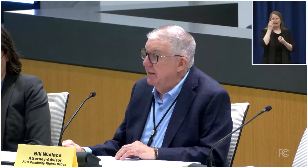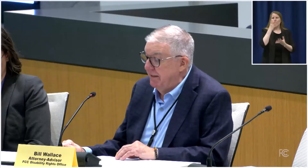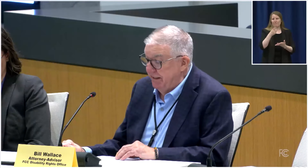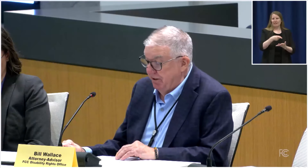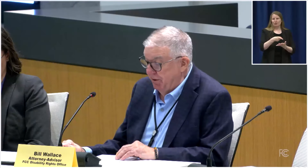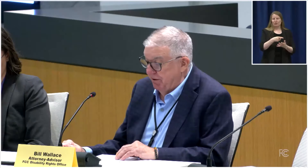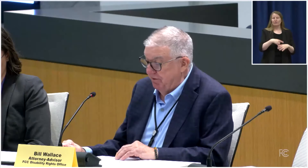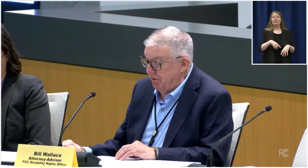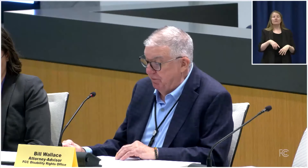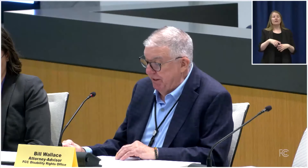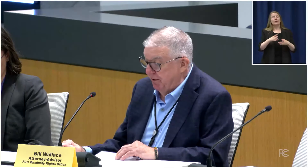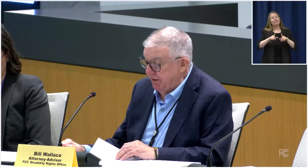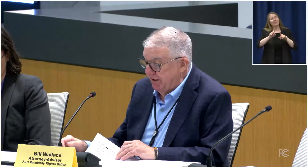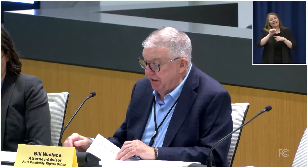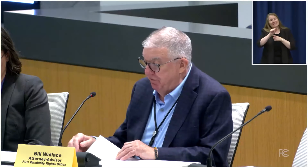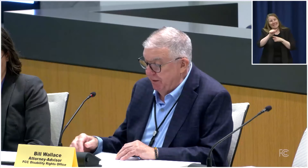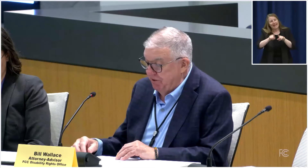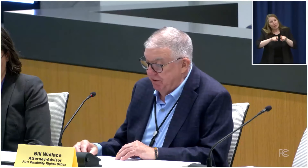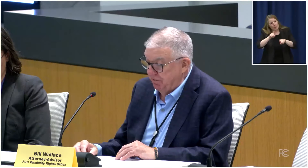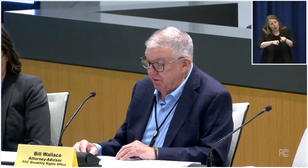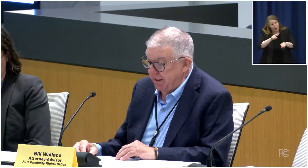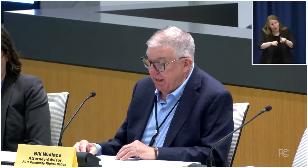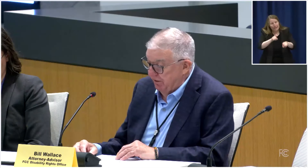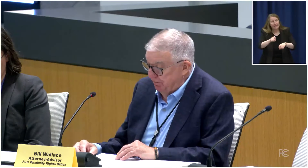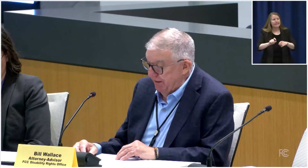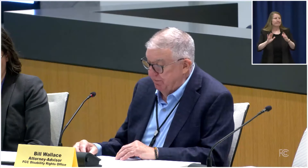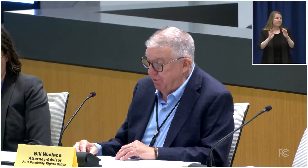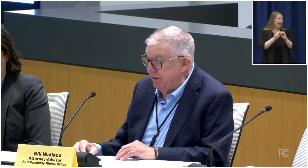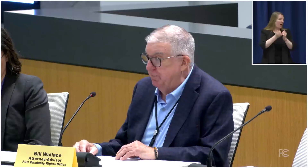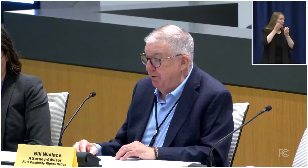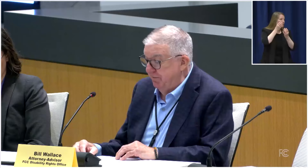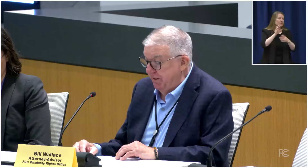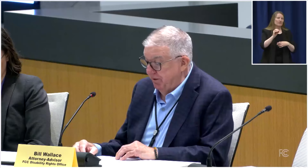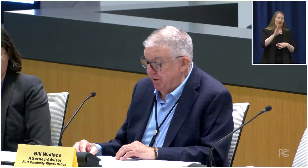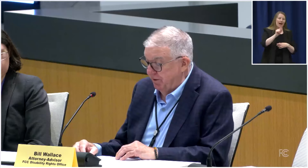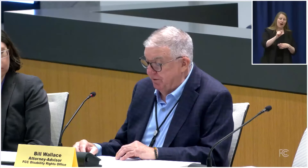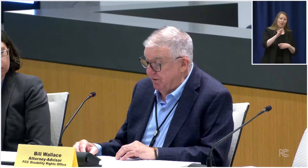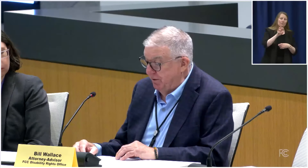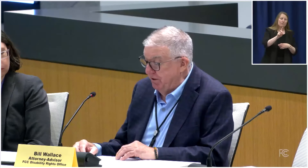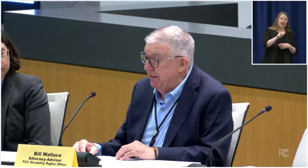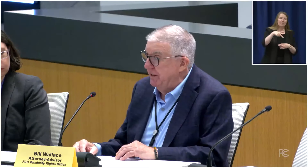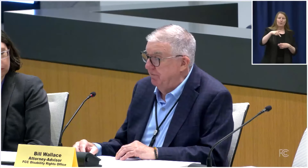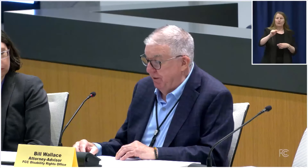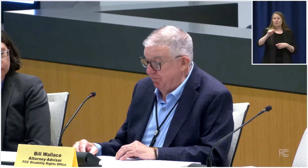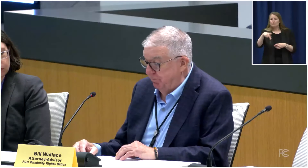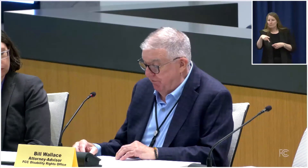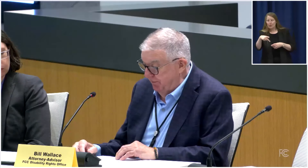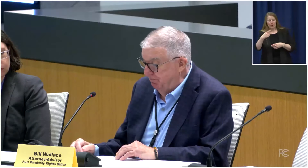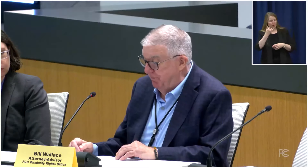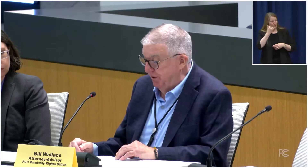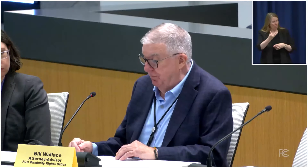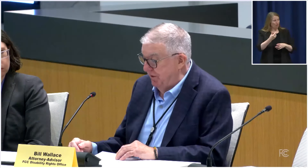REGULATORY OBLIGATIONS. A QUALIFIED DIRECT VIDEO ENTITY'S DIRECT VIDEO ACCESS INCLUDES ADDING AND DELETING